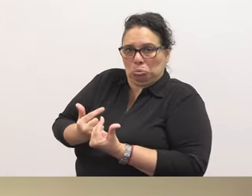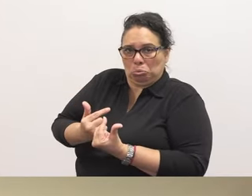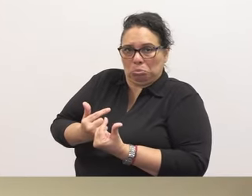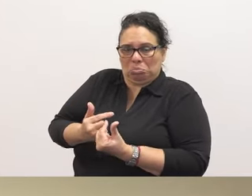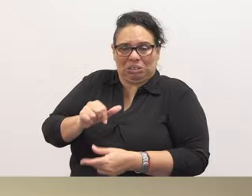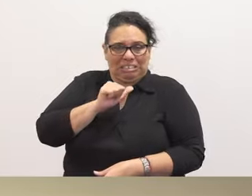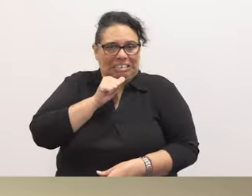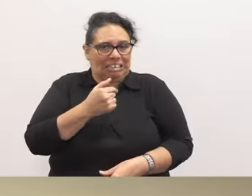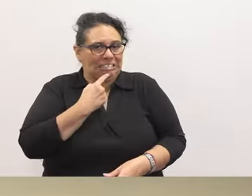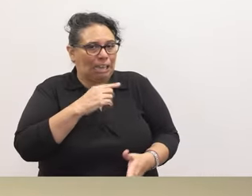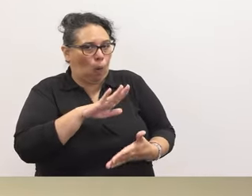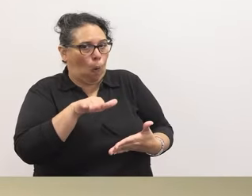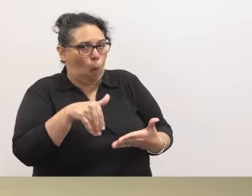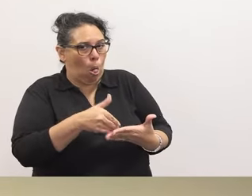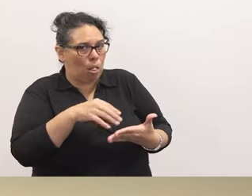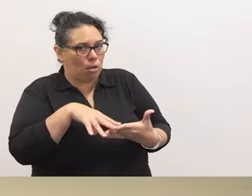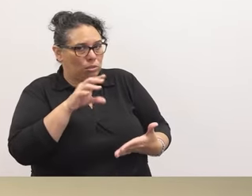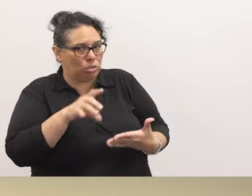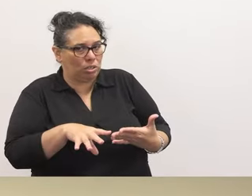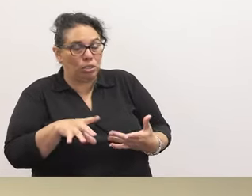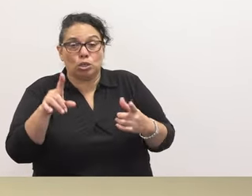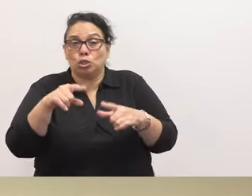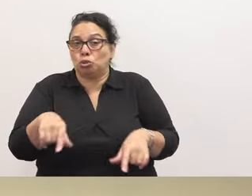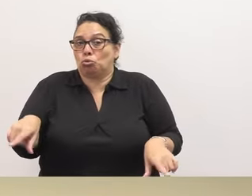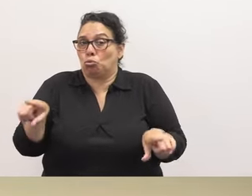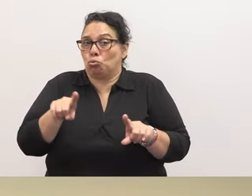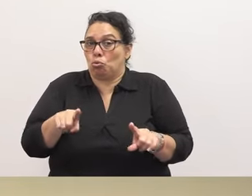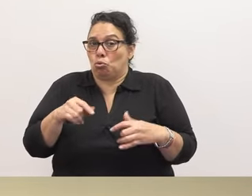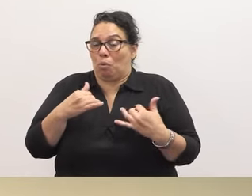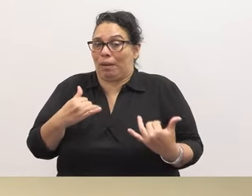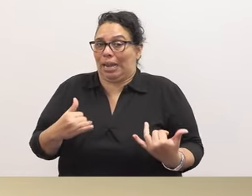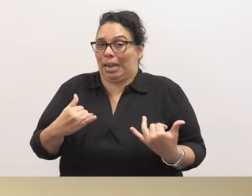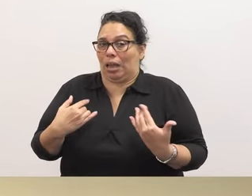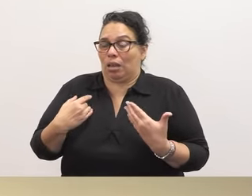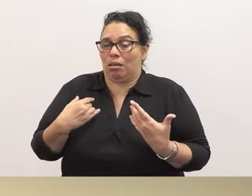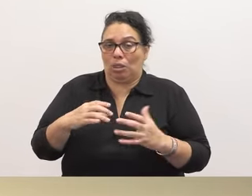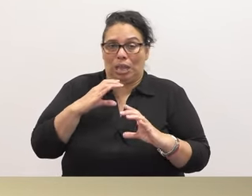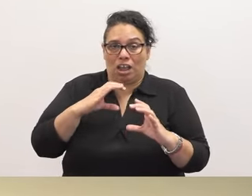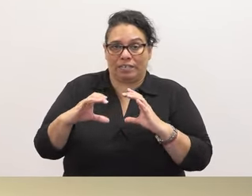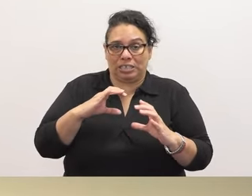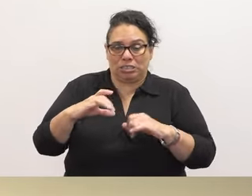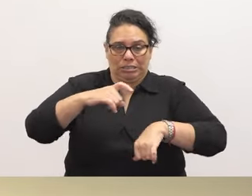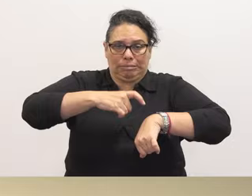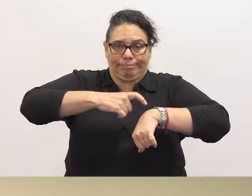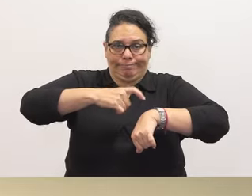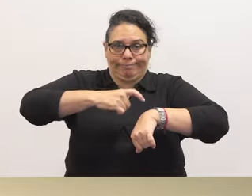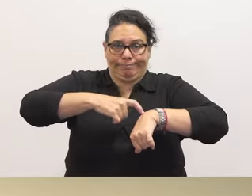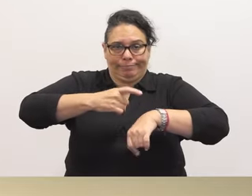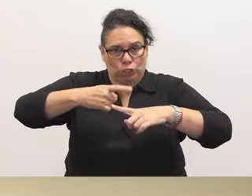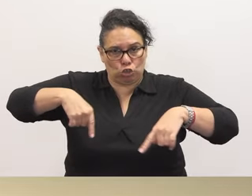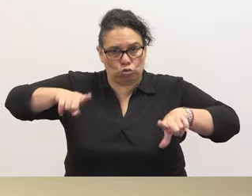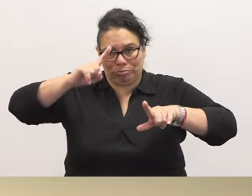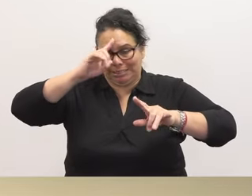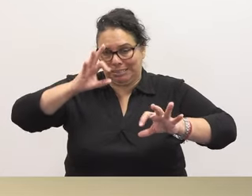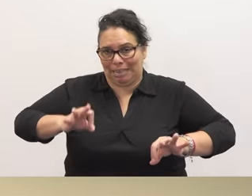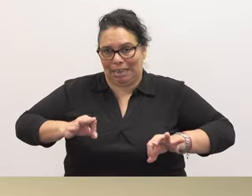I think you all just right now this conversation is literally the time where you all decide which of those makes the most sense for us.